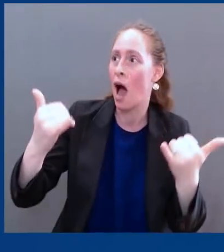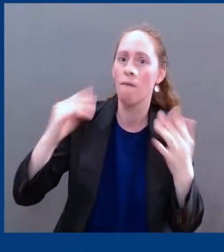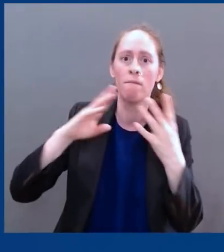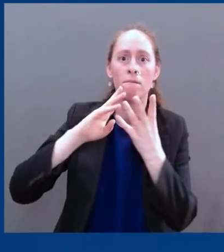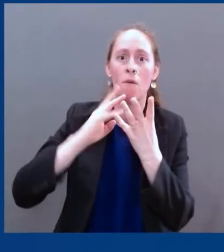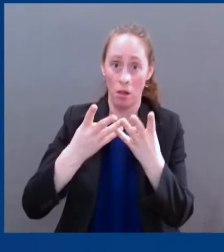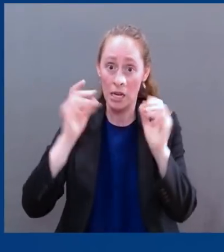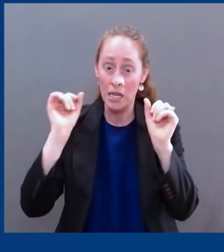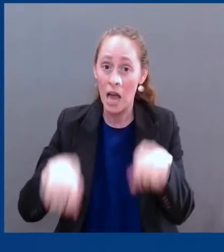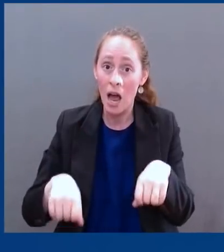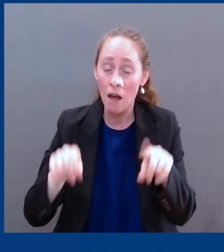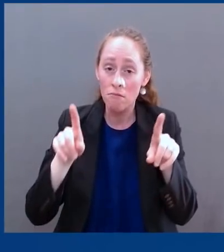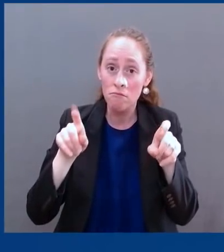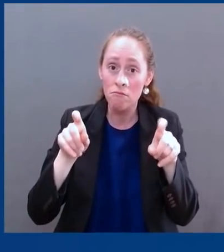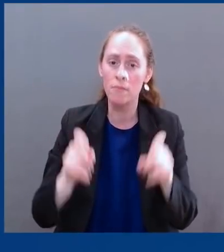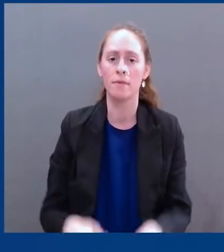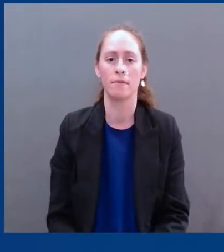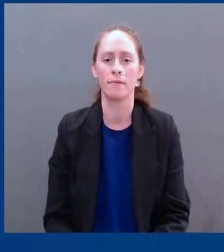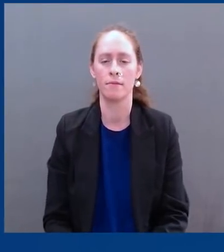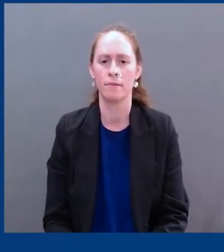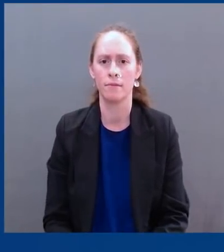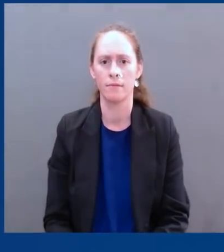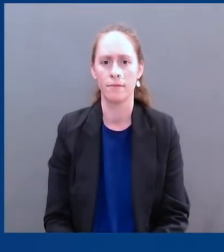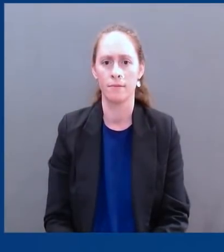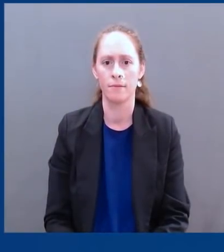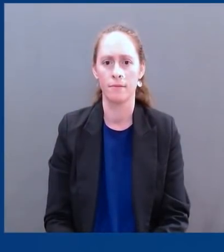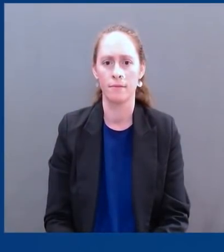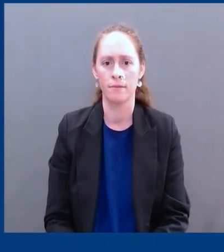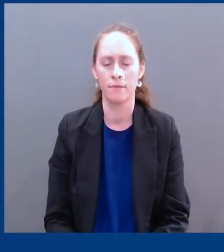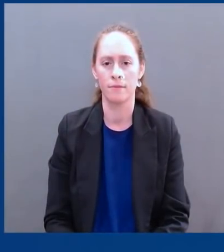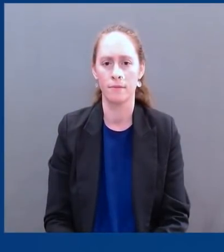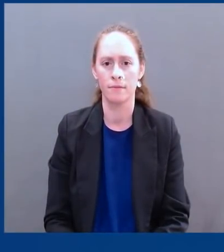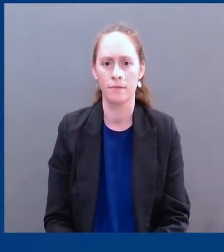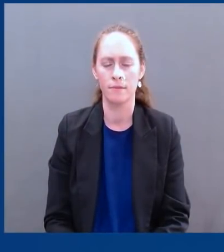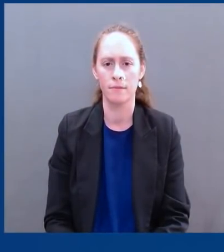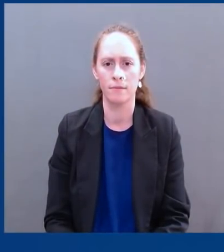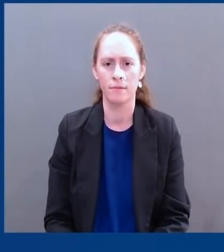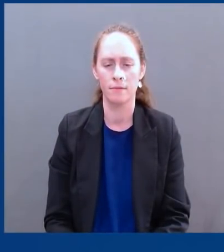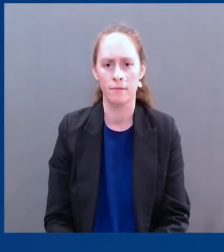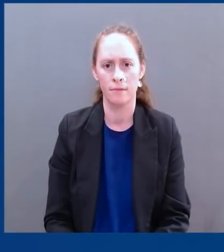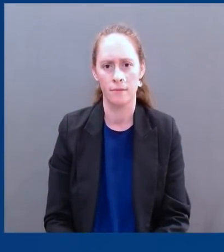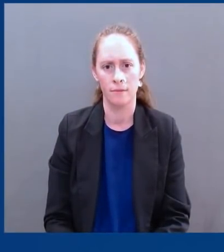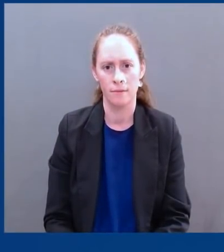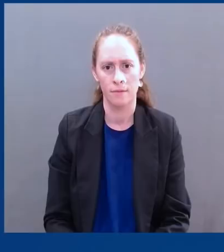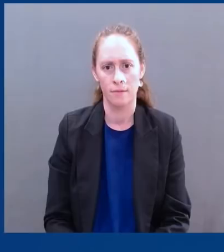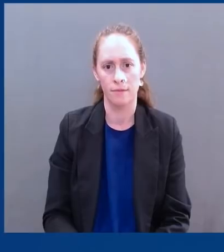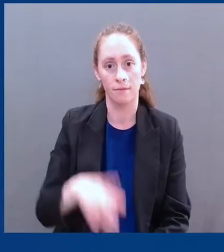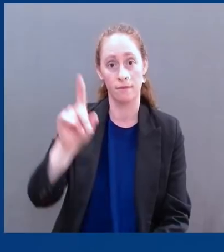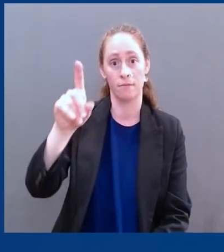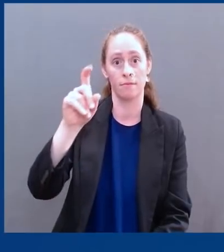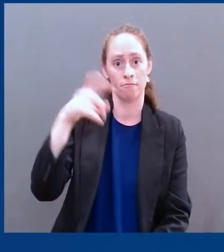Could you let us know if the CDC is planning to lift the Title 42 order for all other migrants at the border?